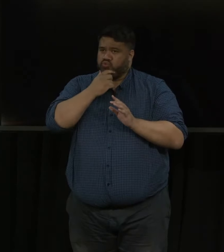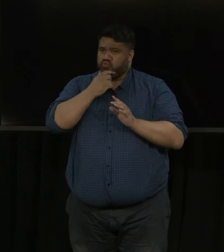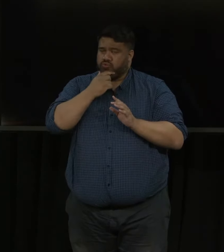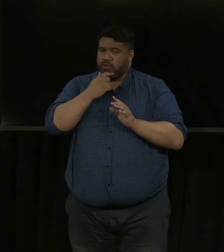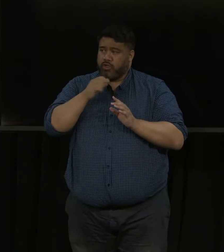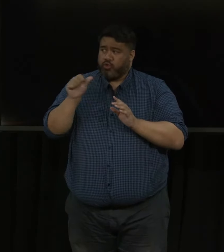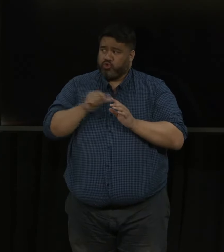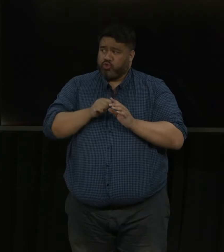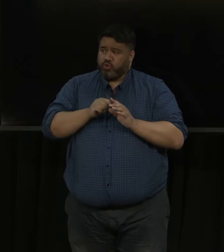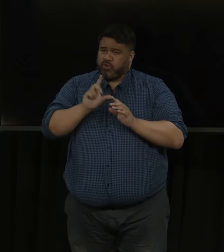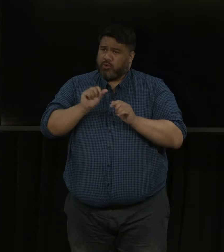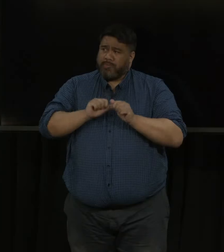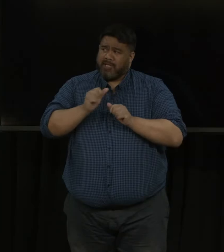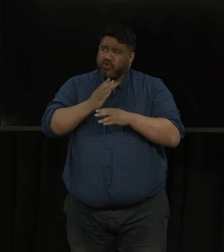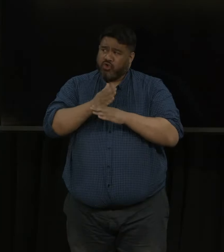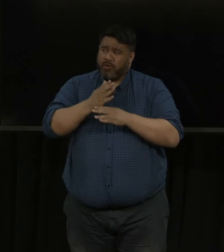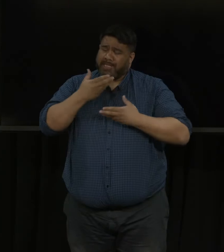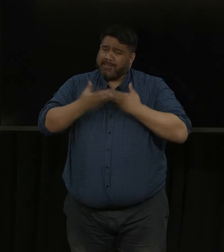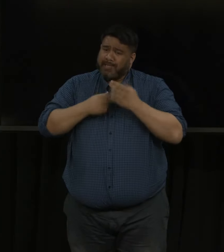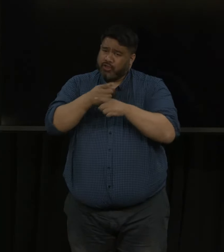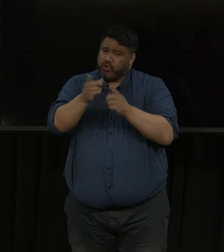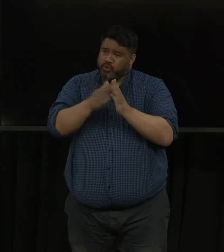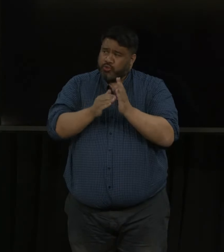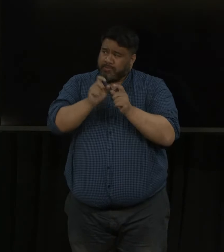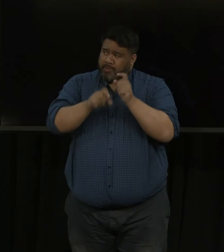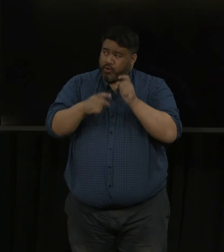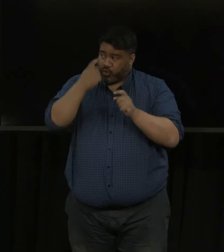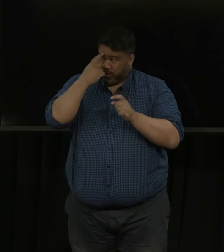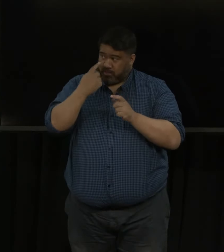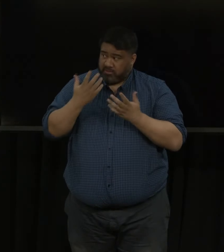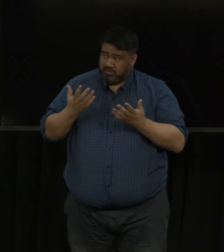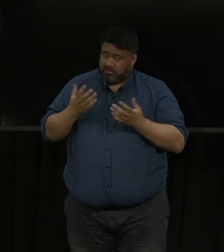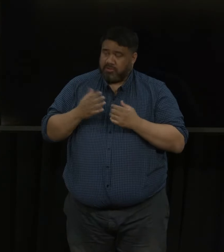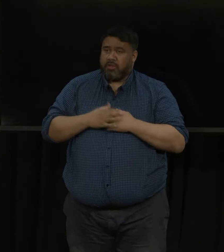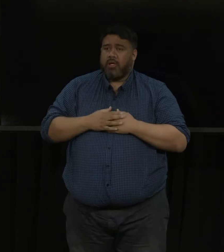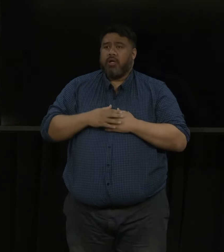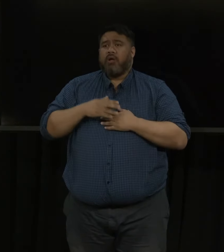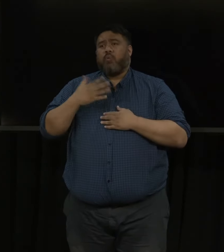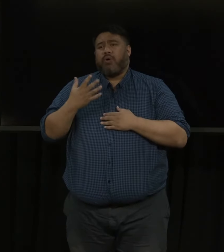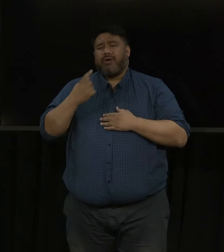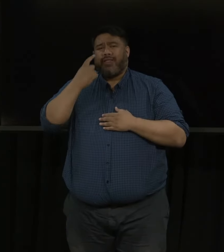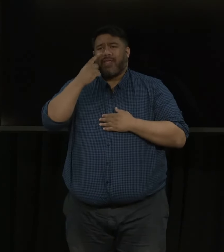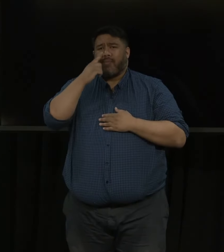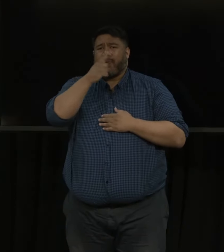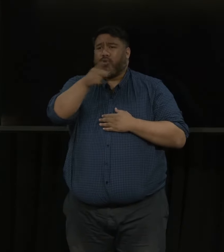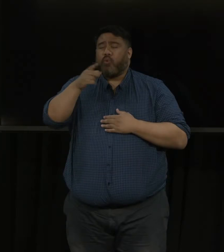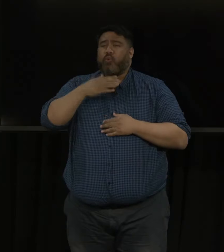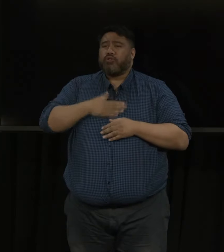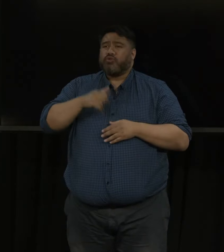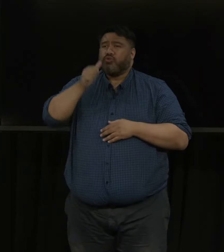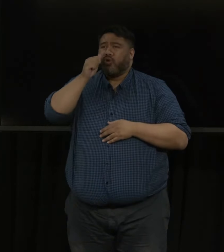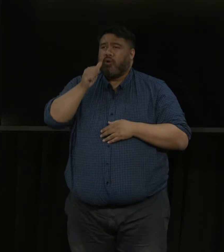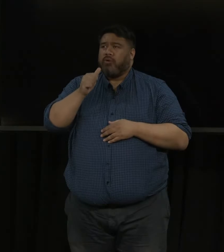having too much detail but not having specifics. Do you feel like you would have